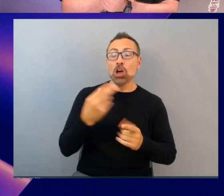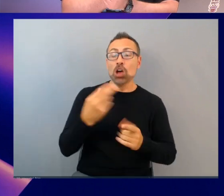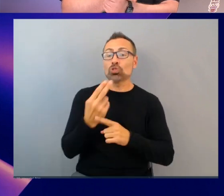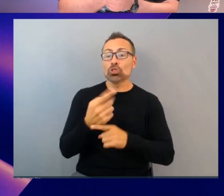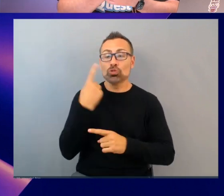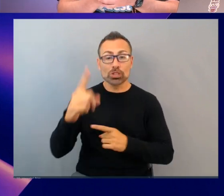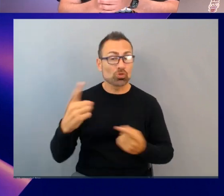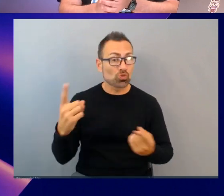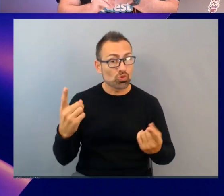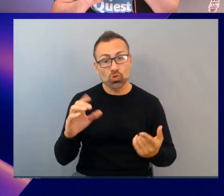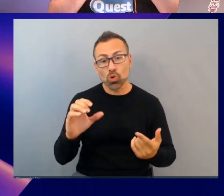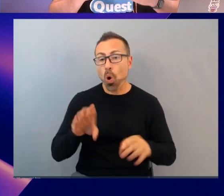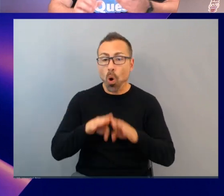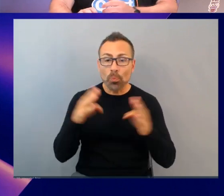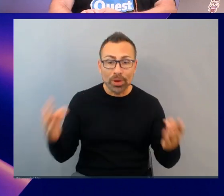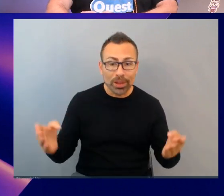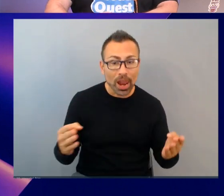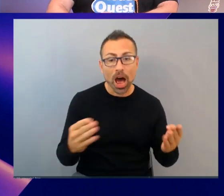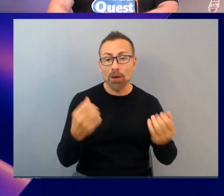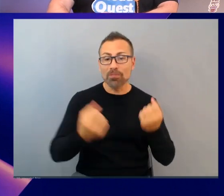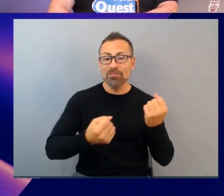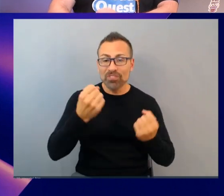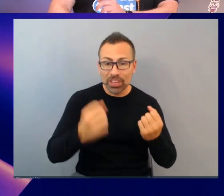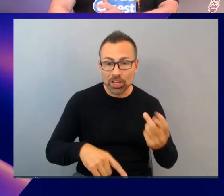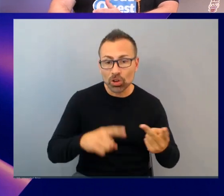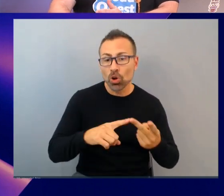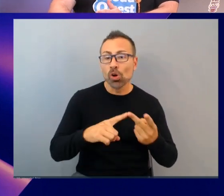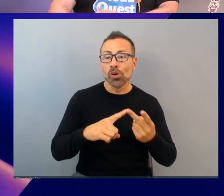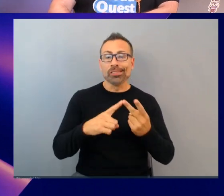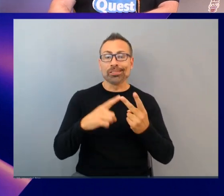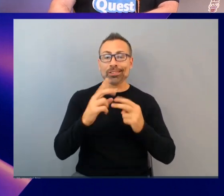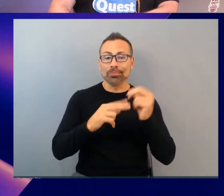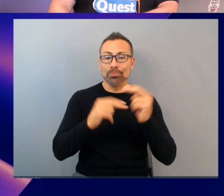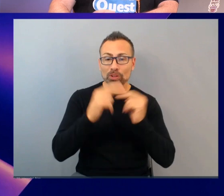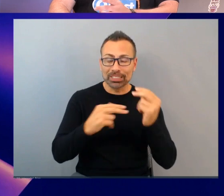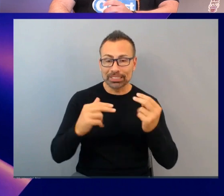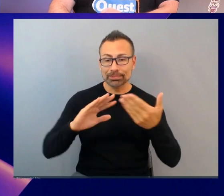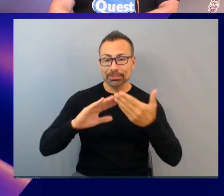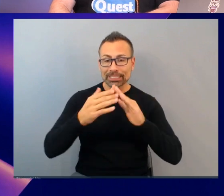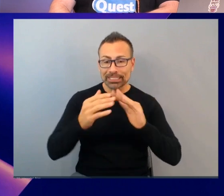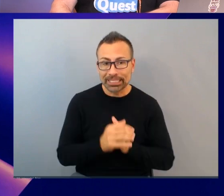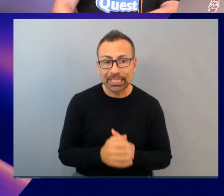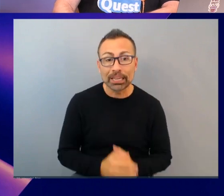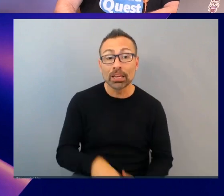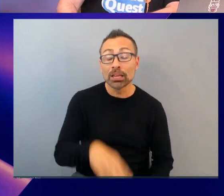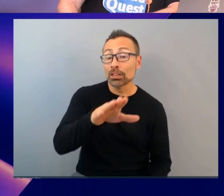city customizations, and some things like that. Customizations such as, for example, if you go to the boutique,